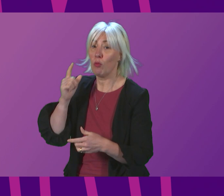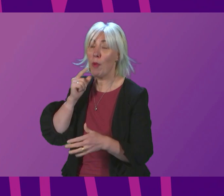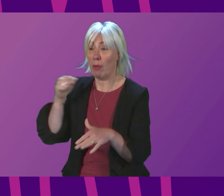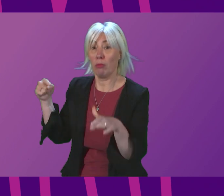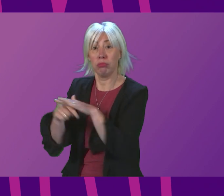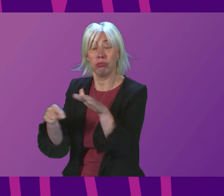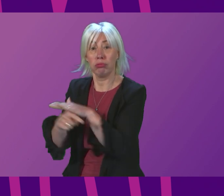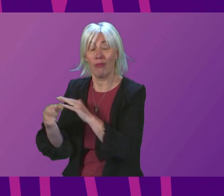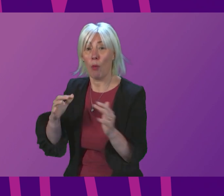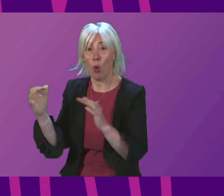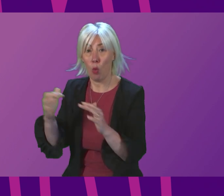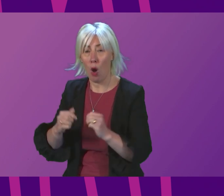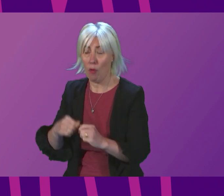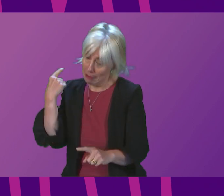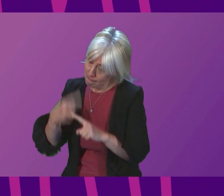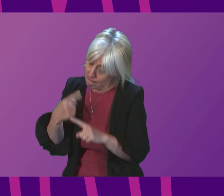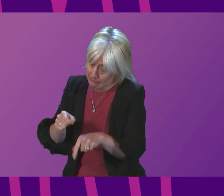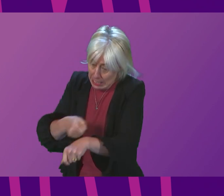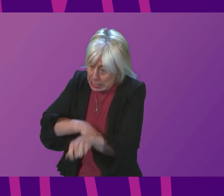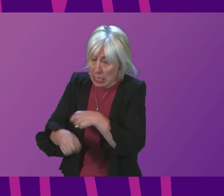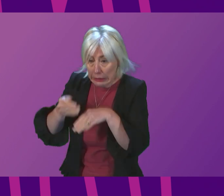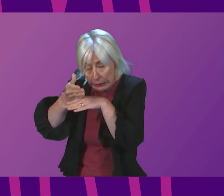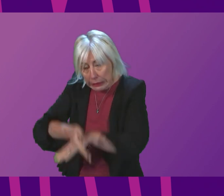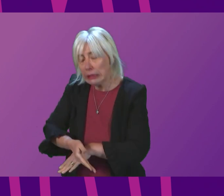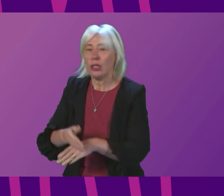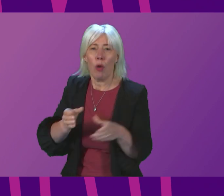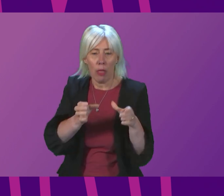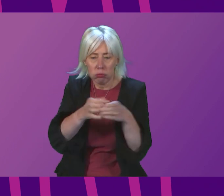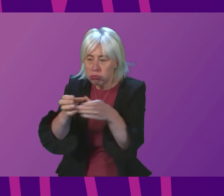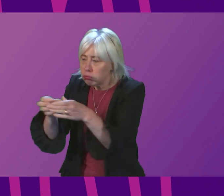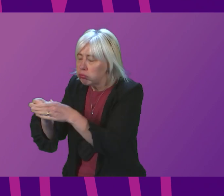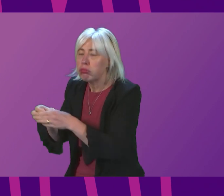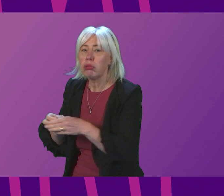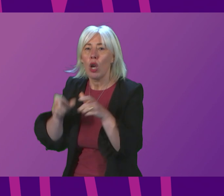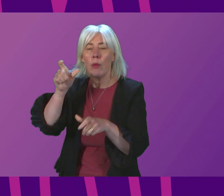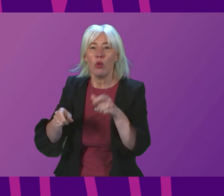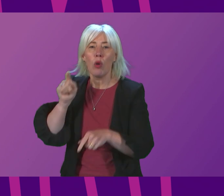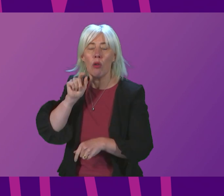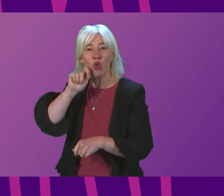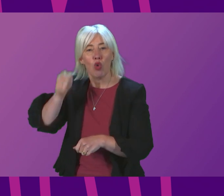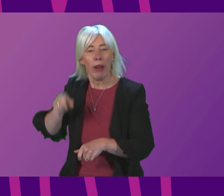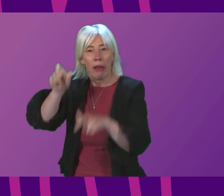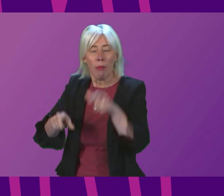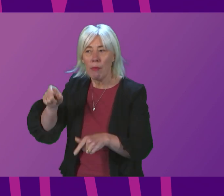We have been working rapidly with a range of partners to ensure that displaced Ukrainians arrive to a place of safety and security.